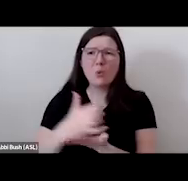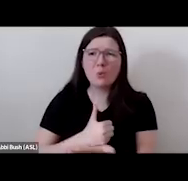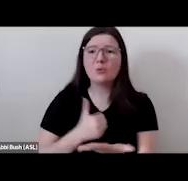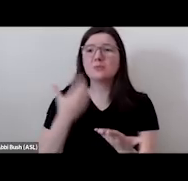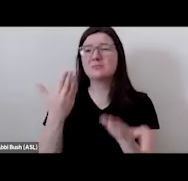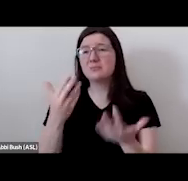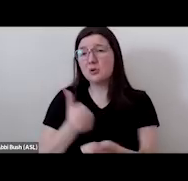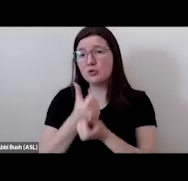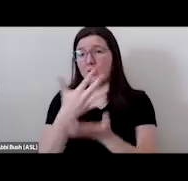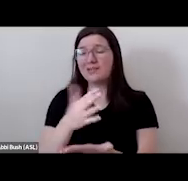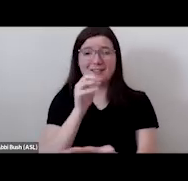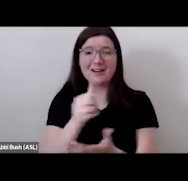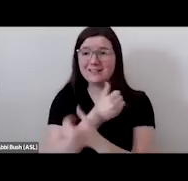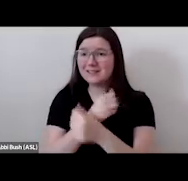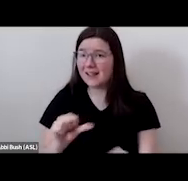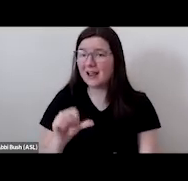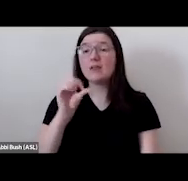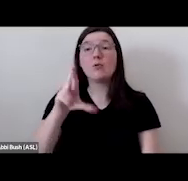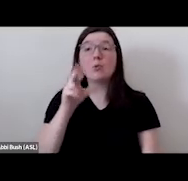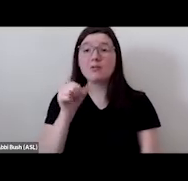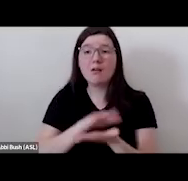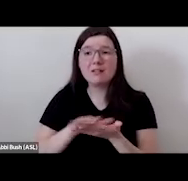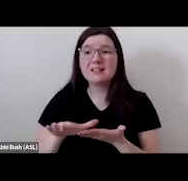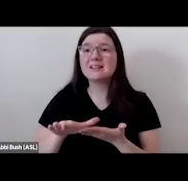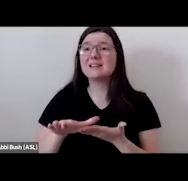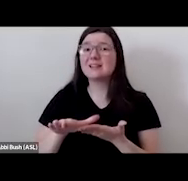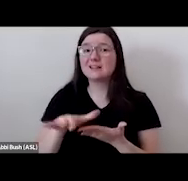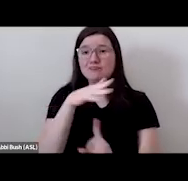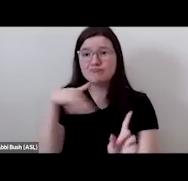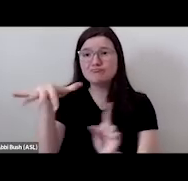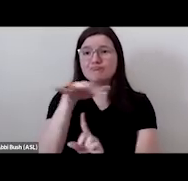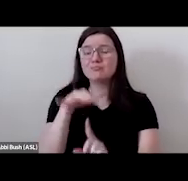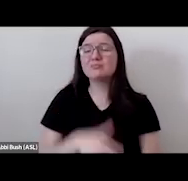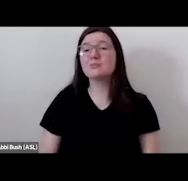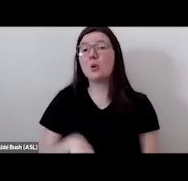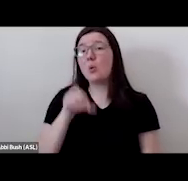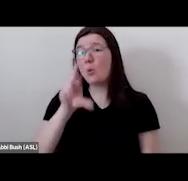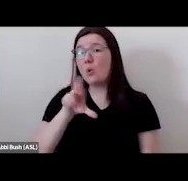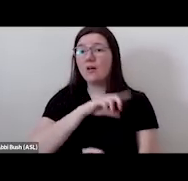Or perhaps because of their difficulty paying rent because folks who have hoarding disorder are more likely